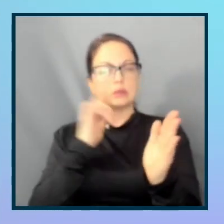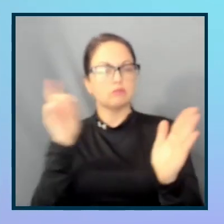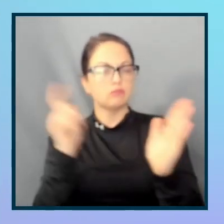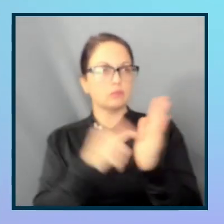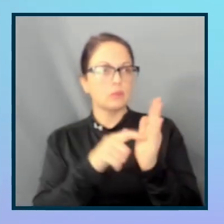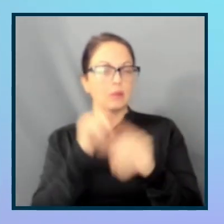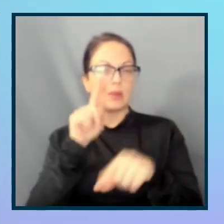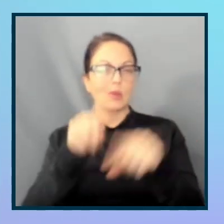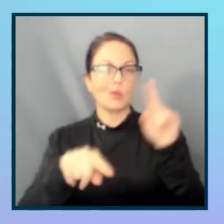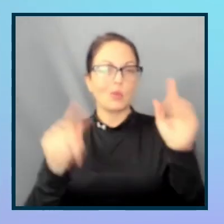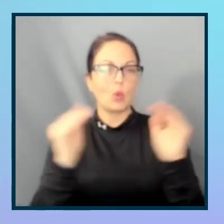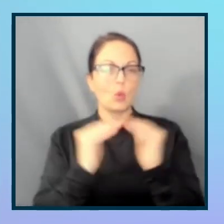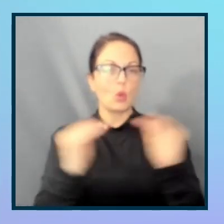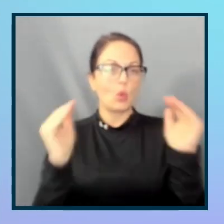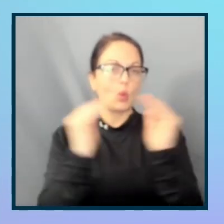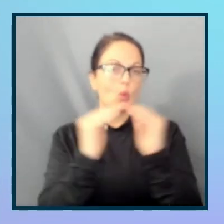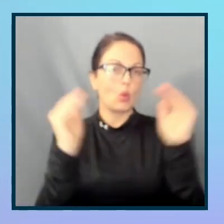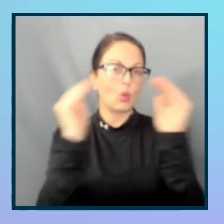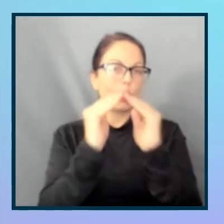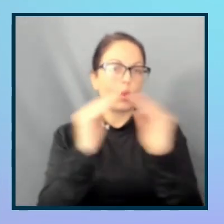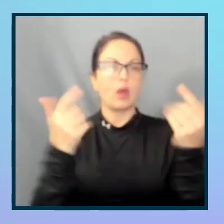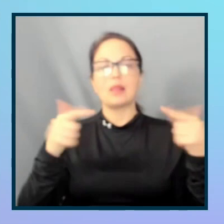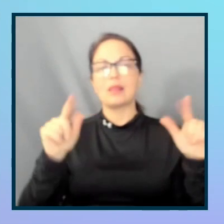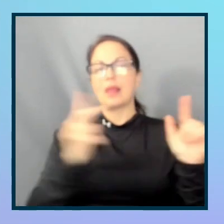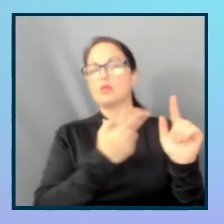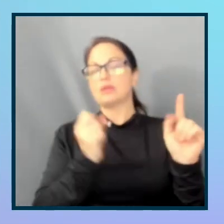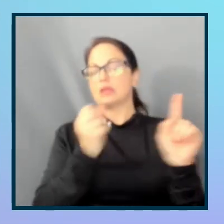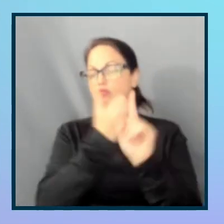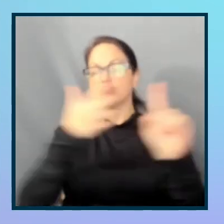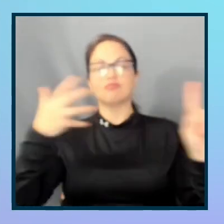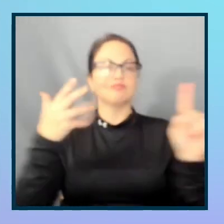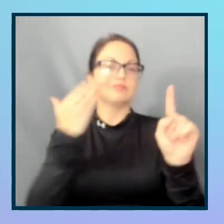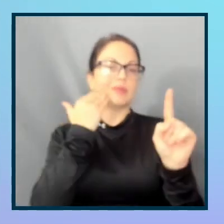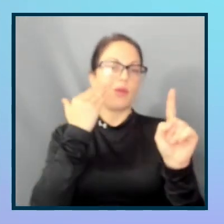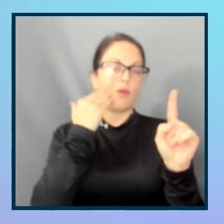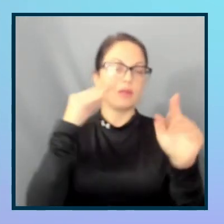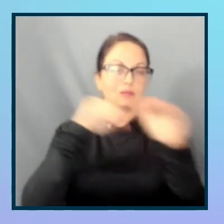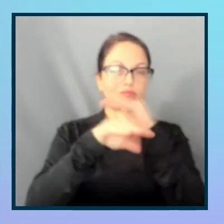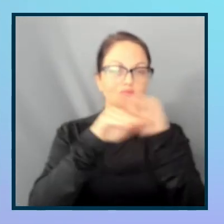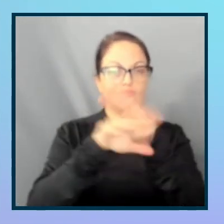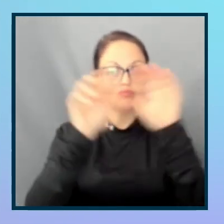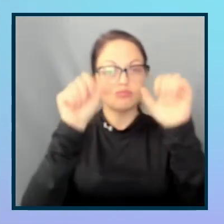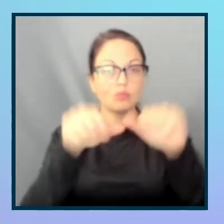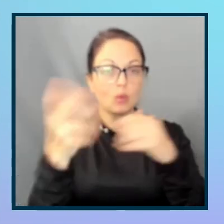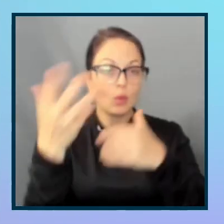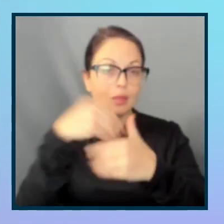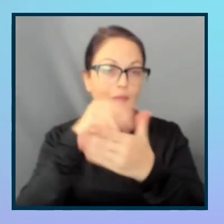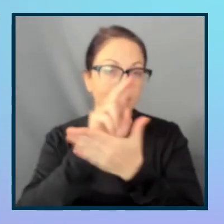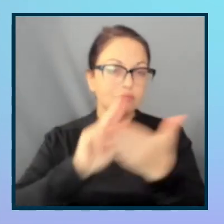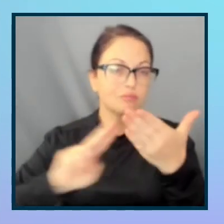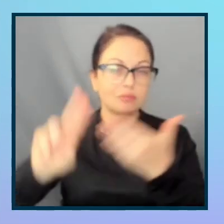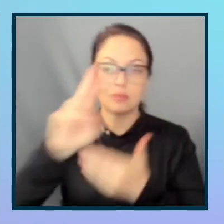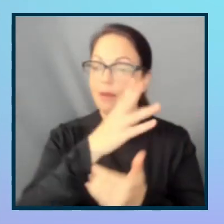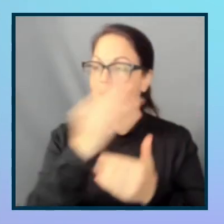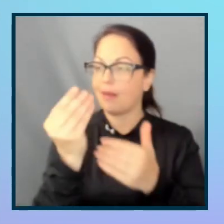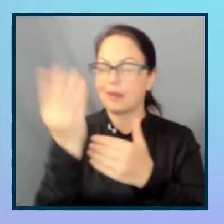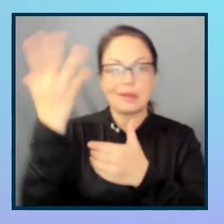It like lets us expand the knowledge of accessibility within the universities. And then internally, let's expand the knowledge